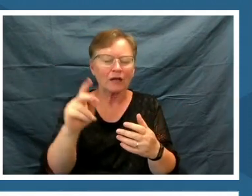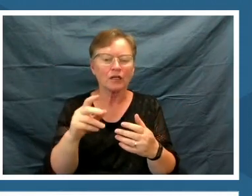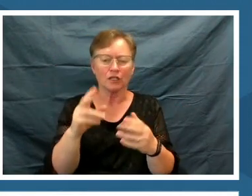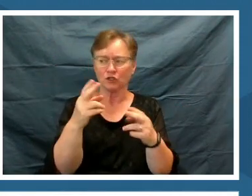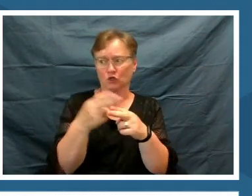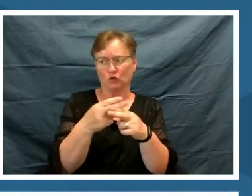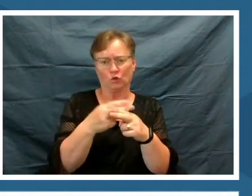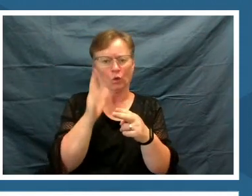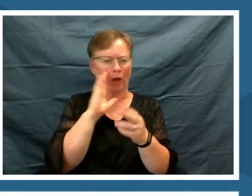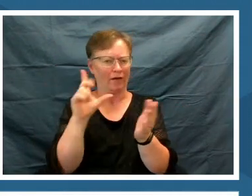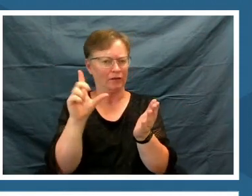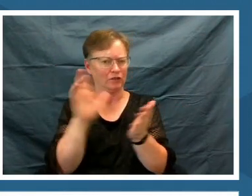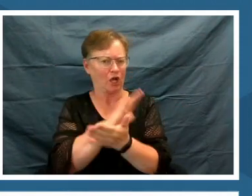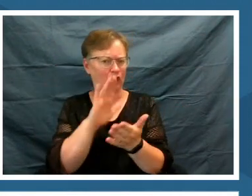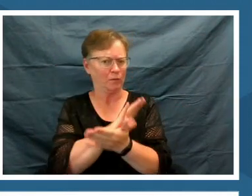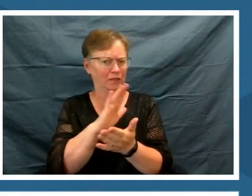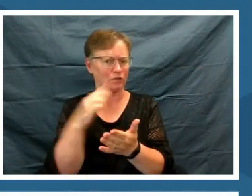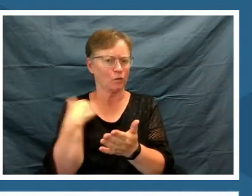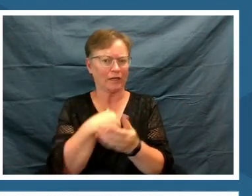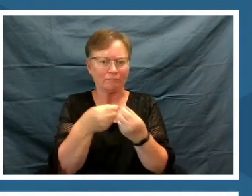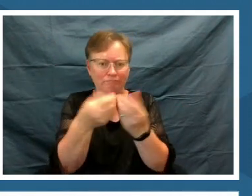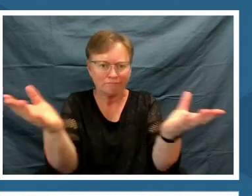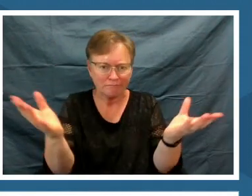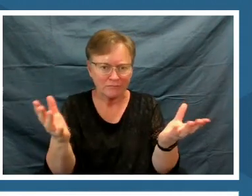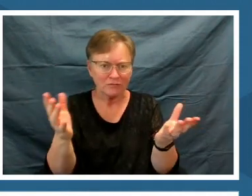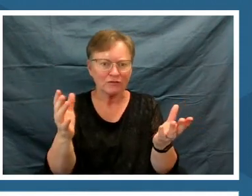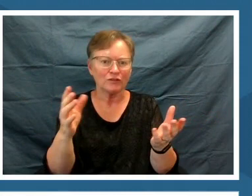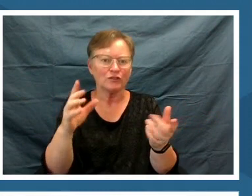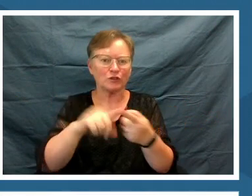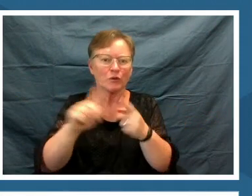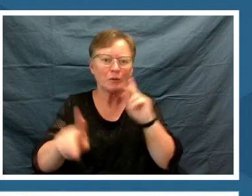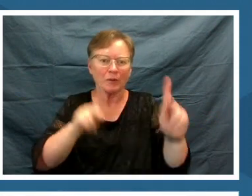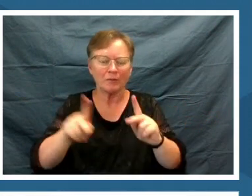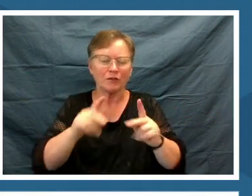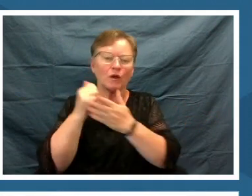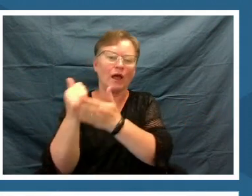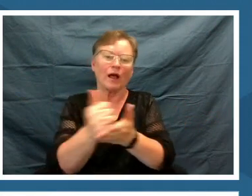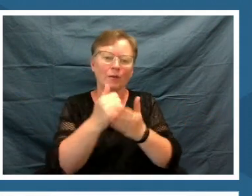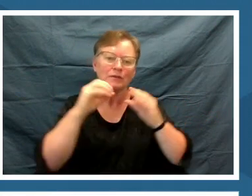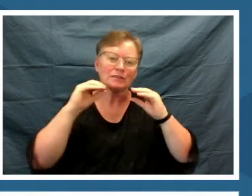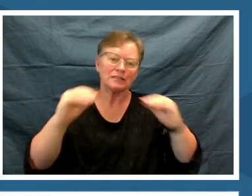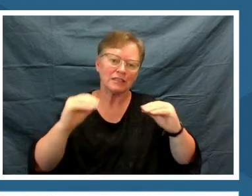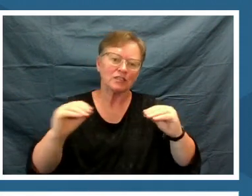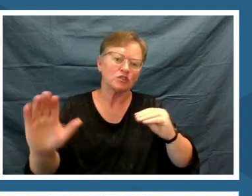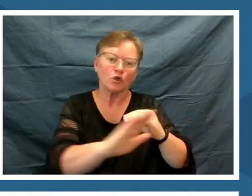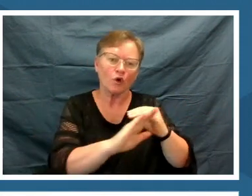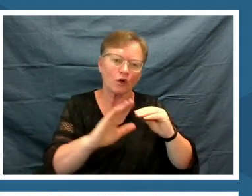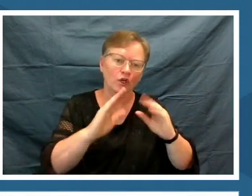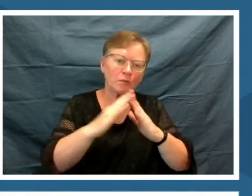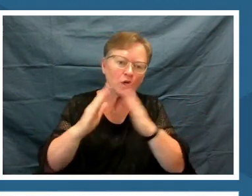to the public to help you educate those in your community to help you understand